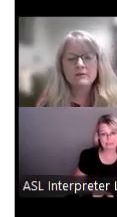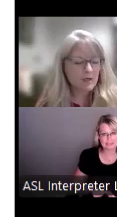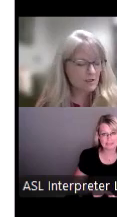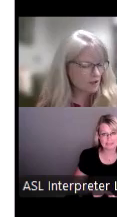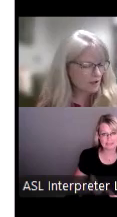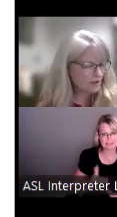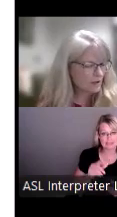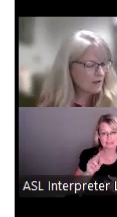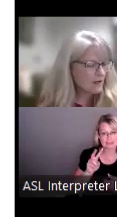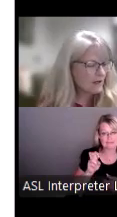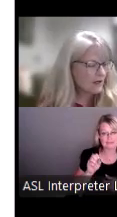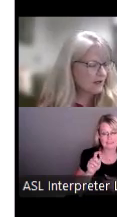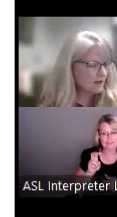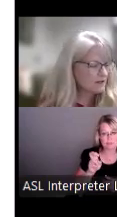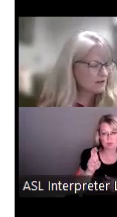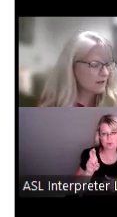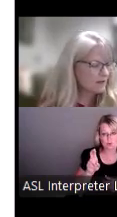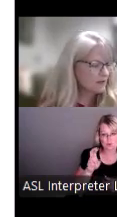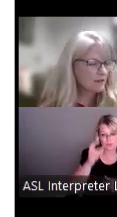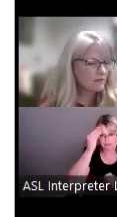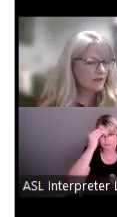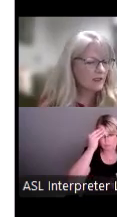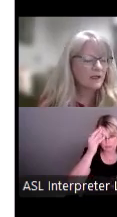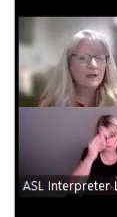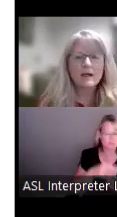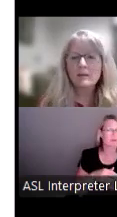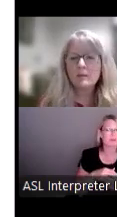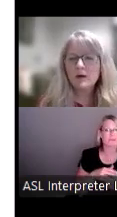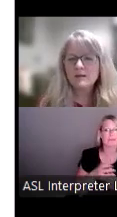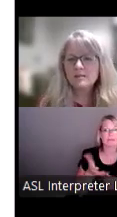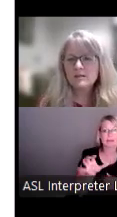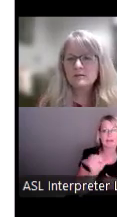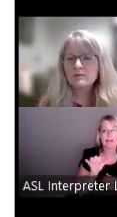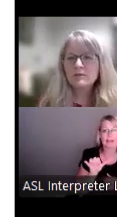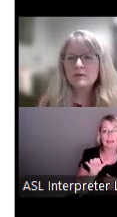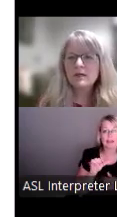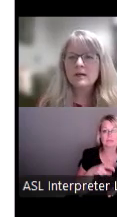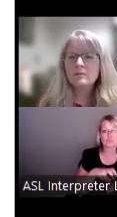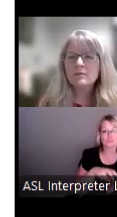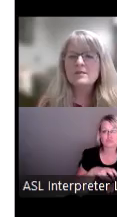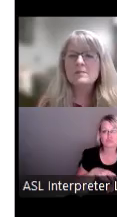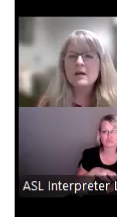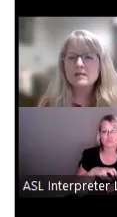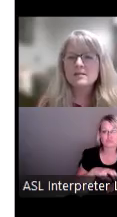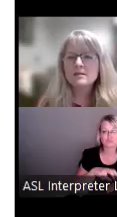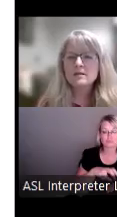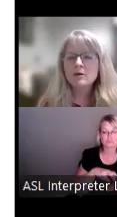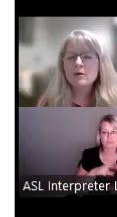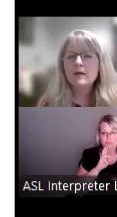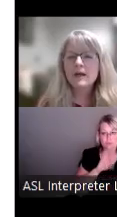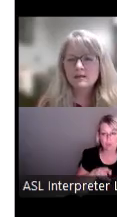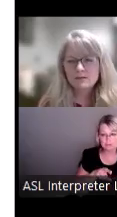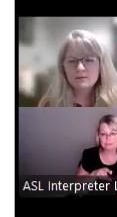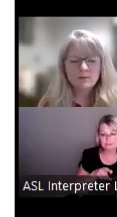information and kind of like a hyperactive response or reactive